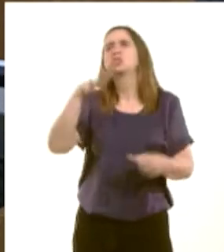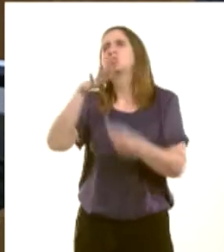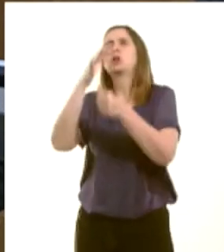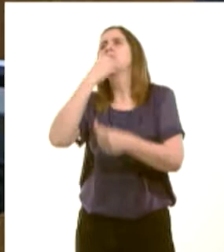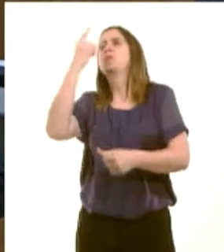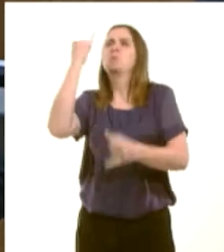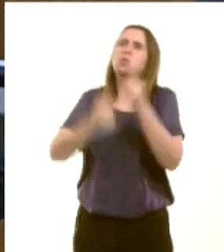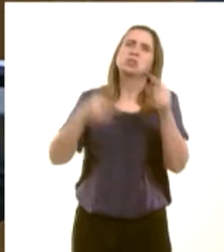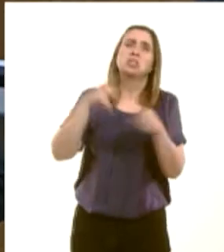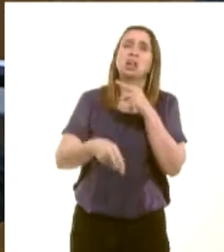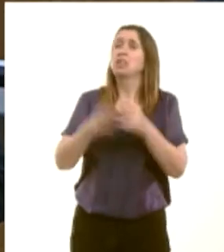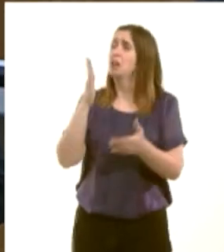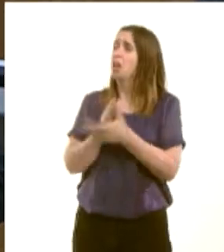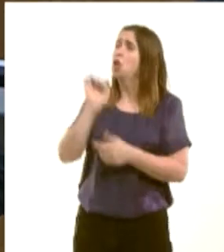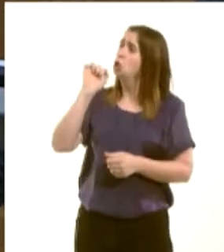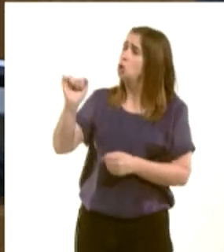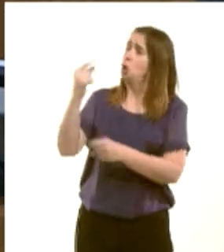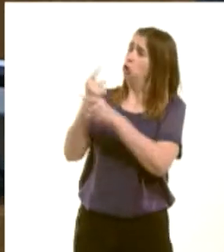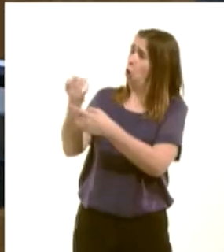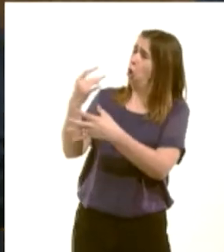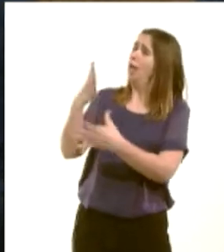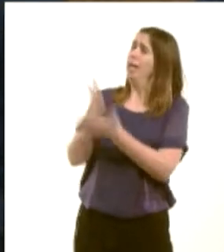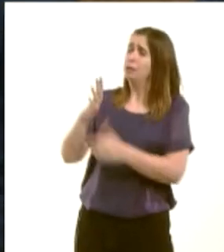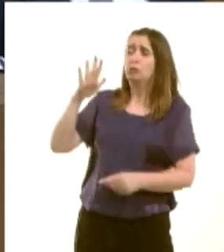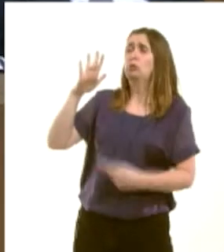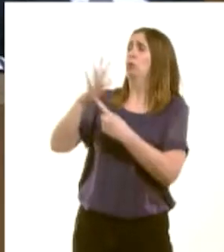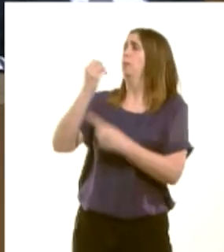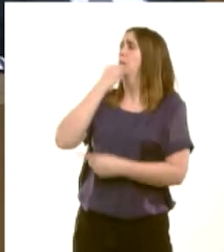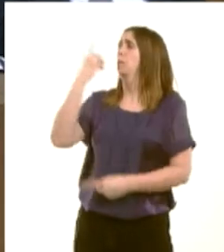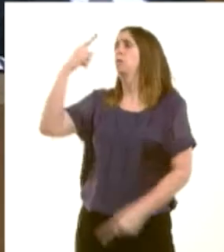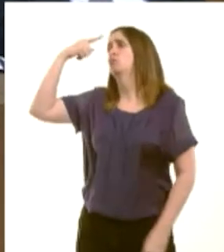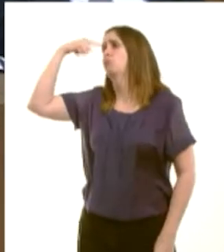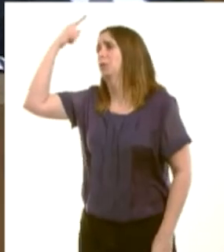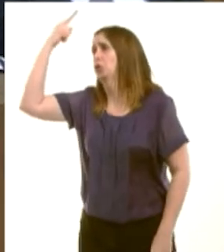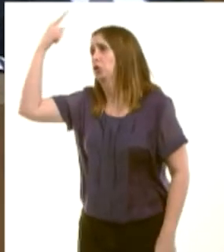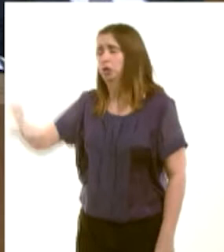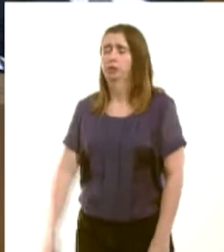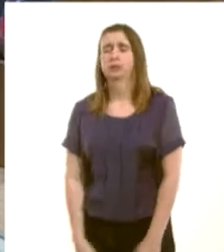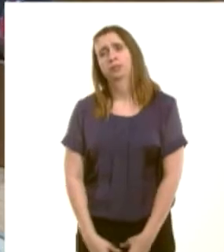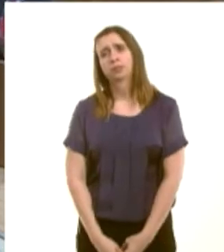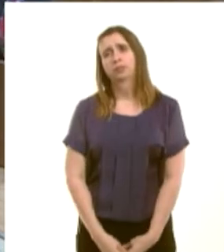Chamber has scarce seen such record-breaking nonsense. Y Llywydd / The Presiding Officer: Andrew R.T. Davies, Iíve heard enough of your voice